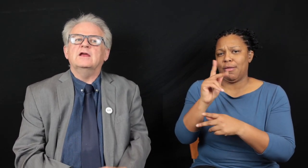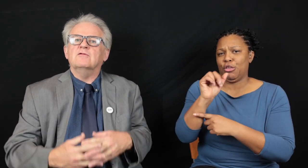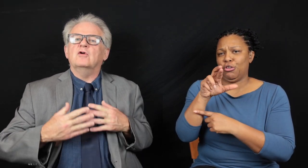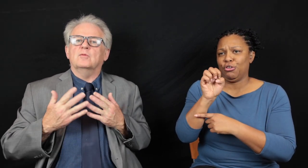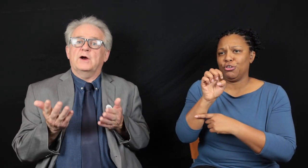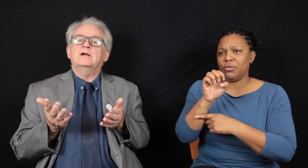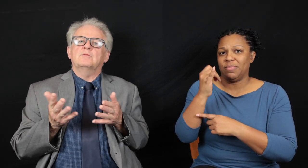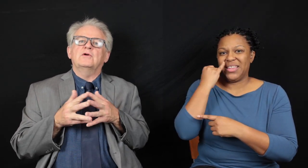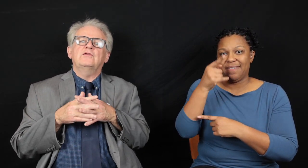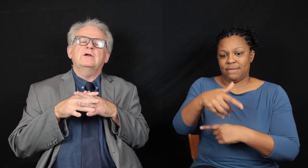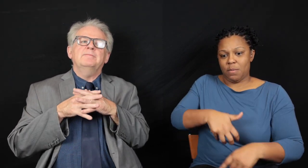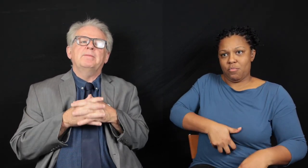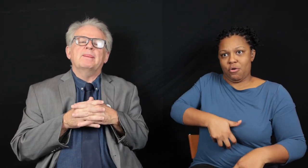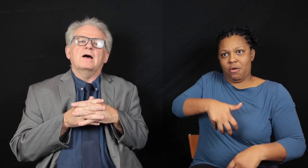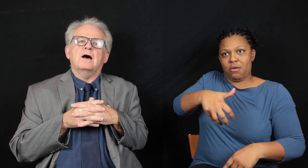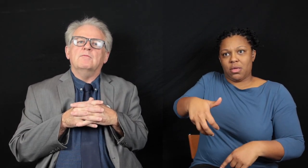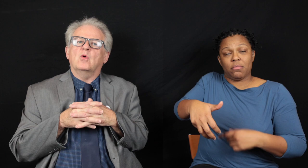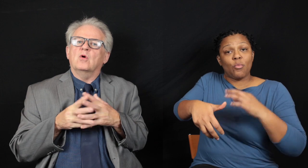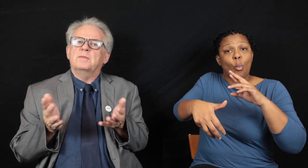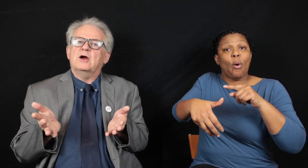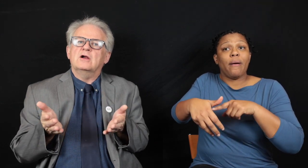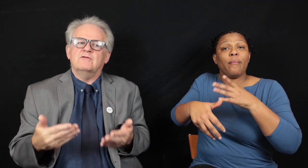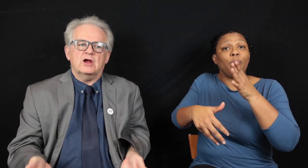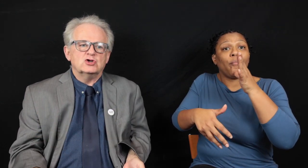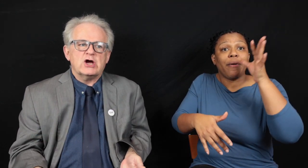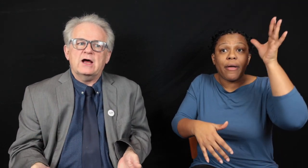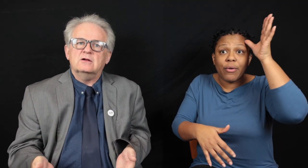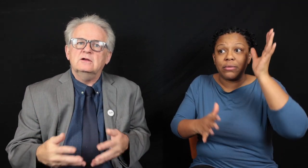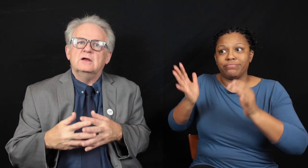think if you are a pregnant person or parent of a young child, having discussions